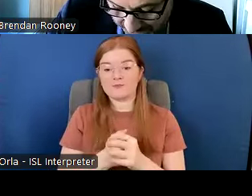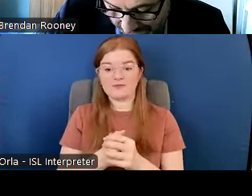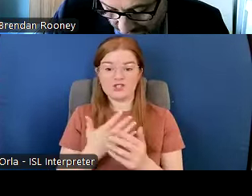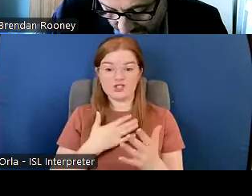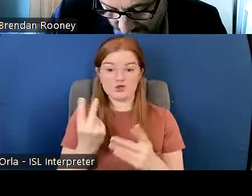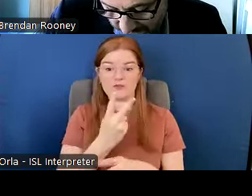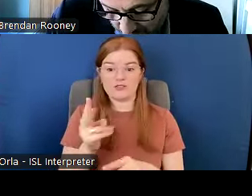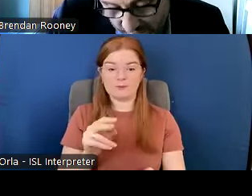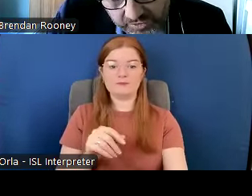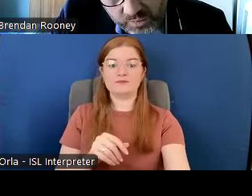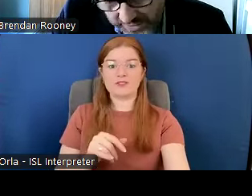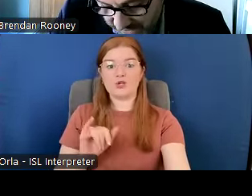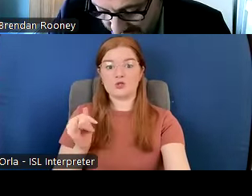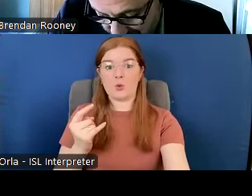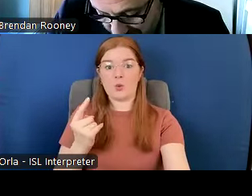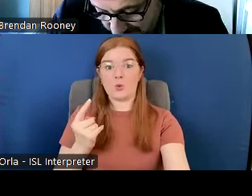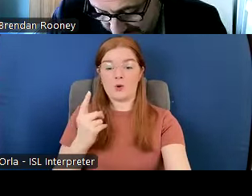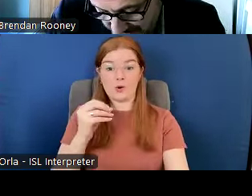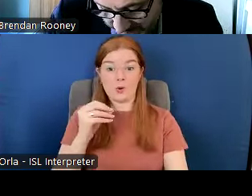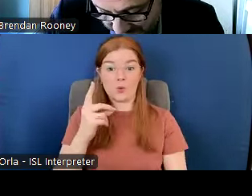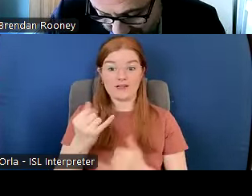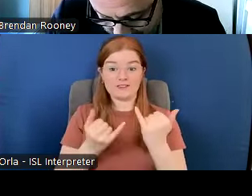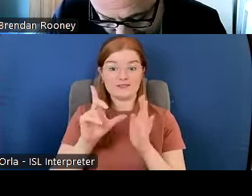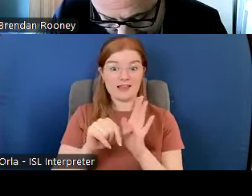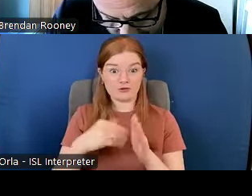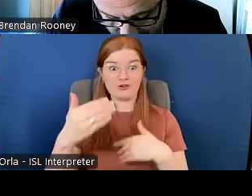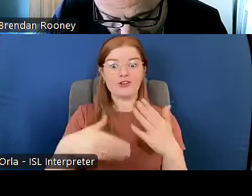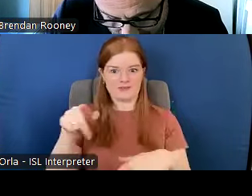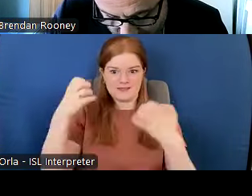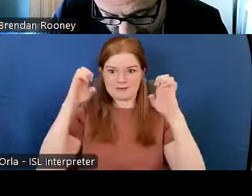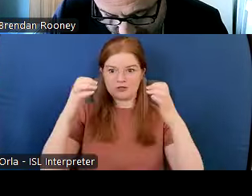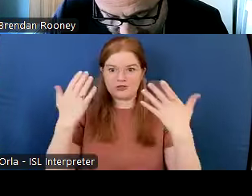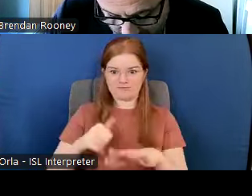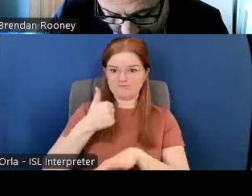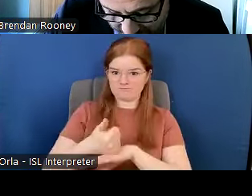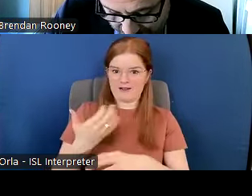them. So 101 years later, this exhibition gives us the opportunity to celebrate their